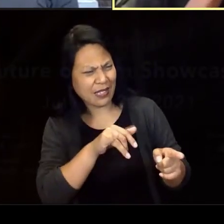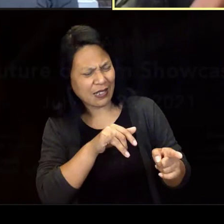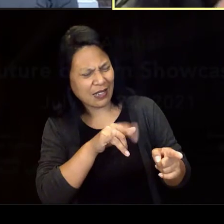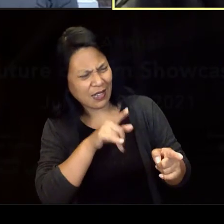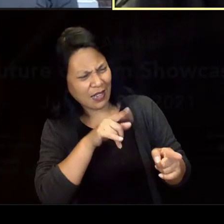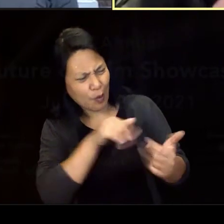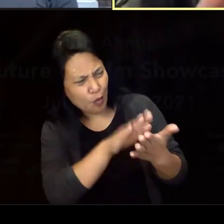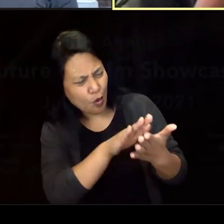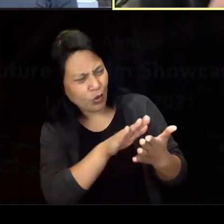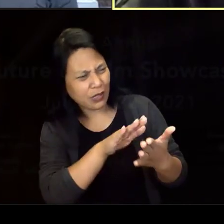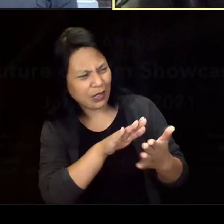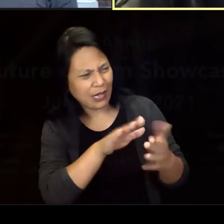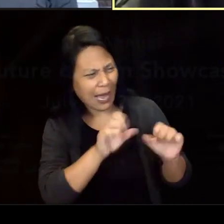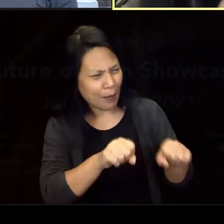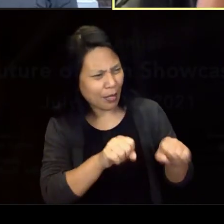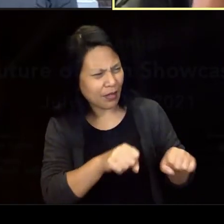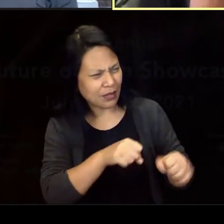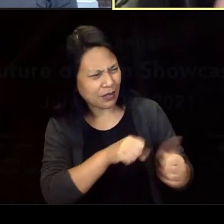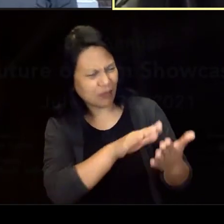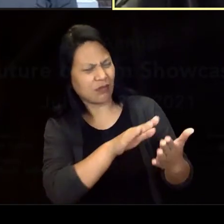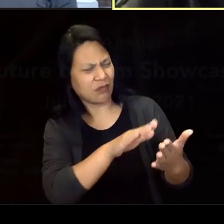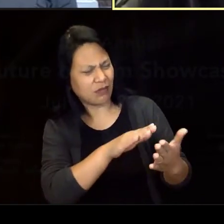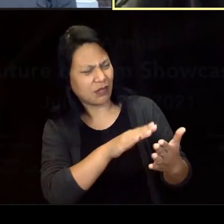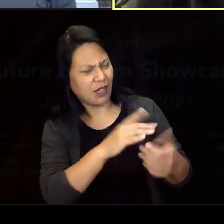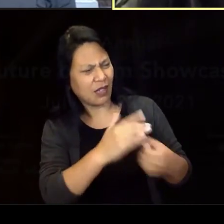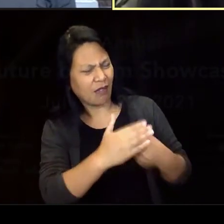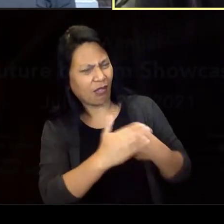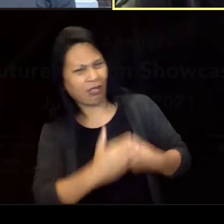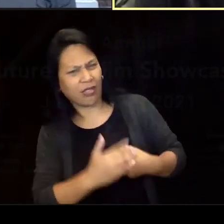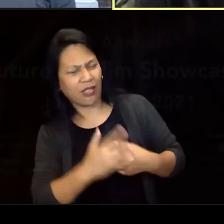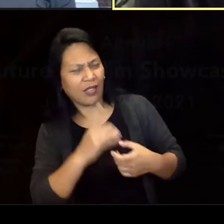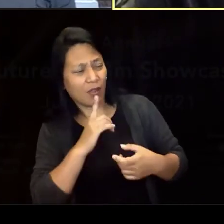Do I say something? Do I interject? Do I get accommodation?